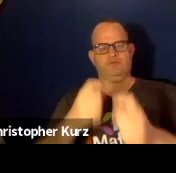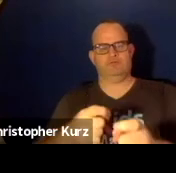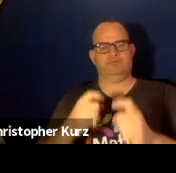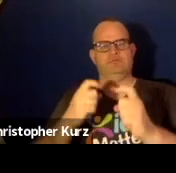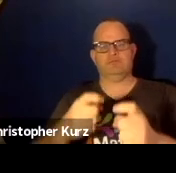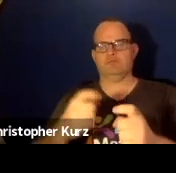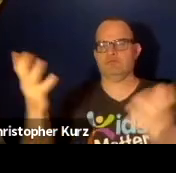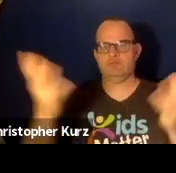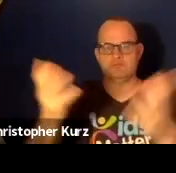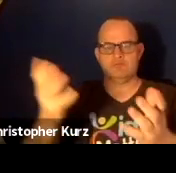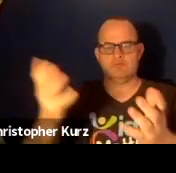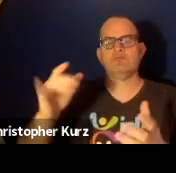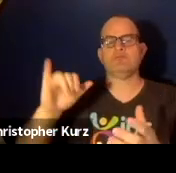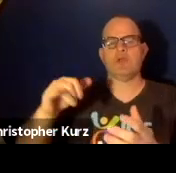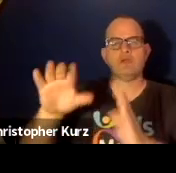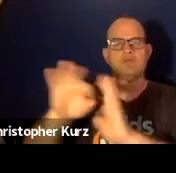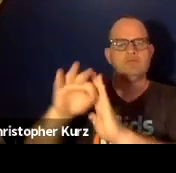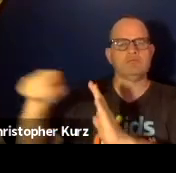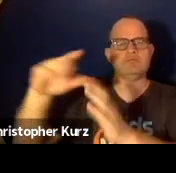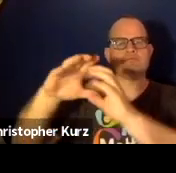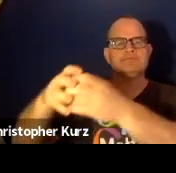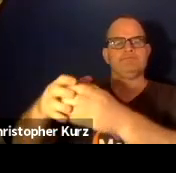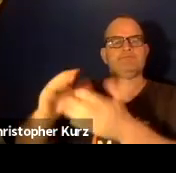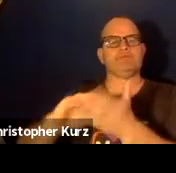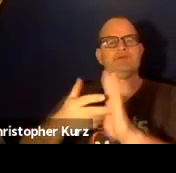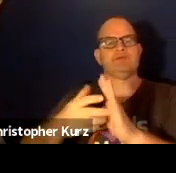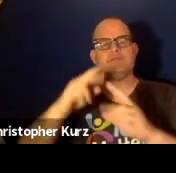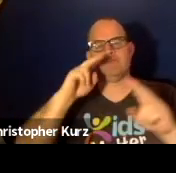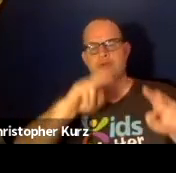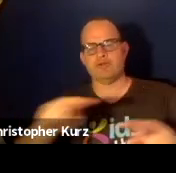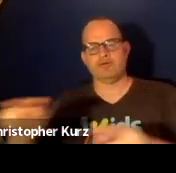We saw that many people were eager to contribute